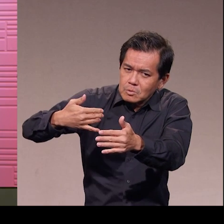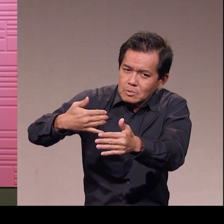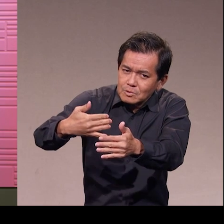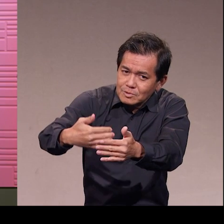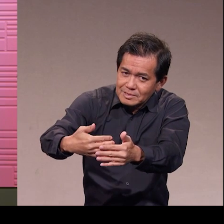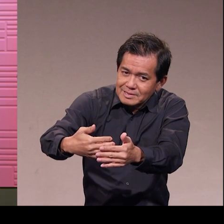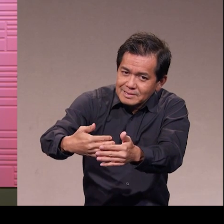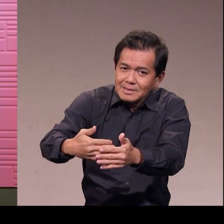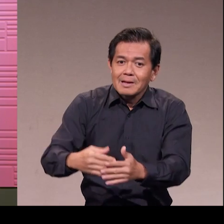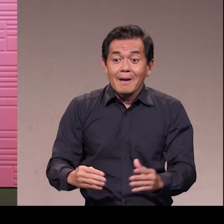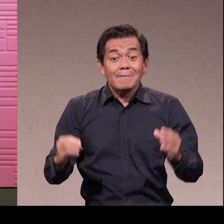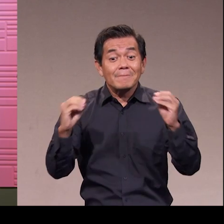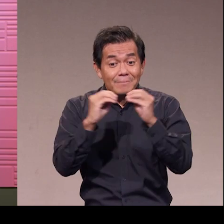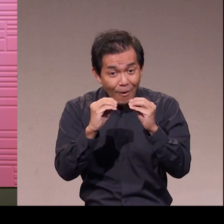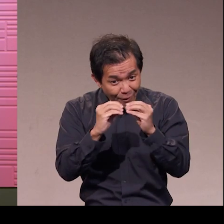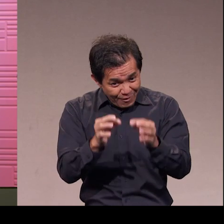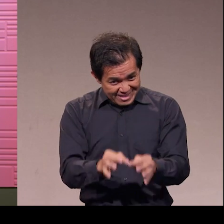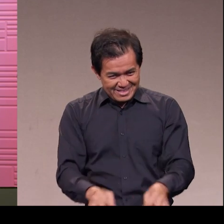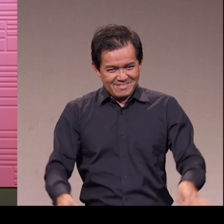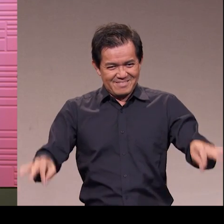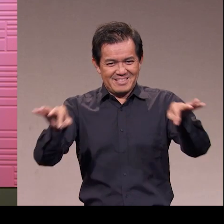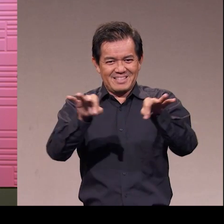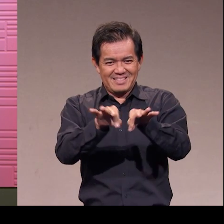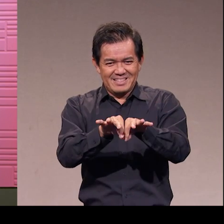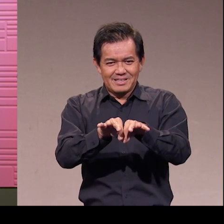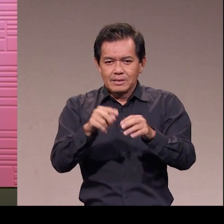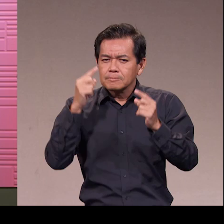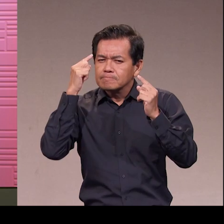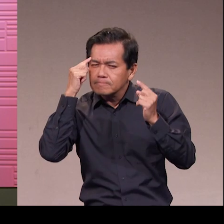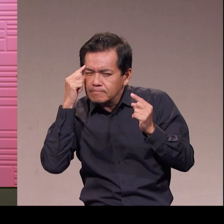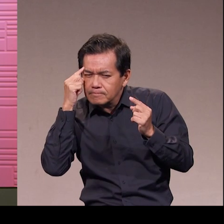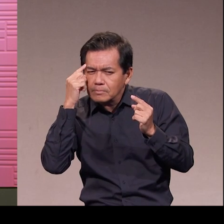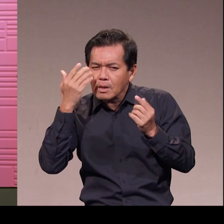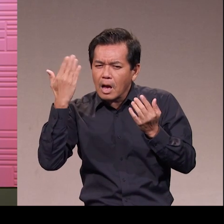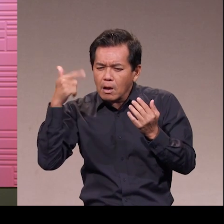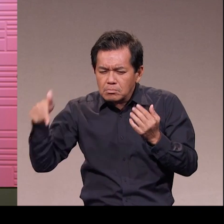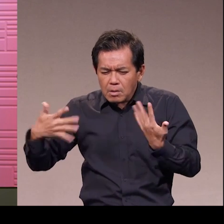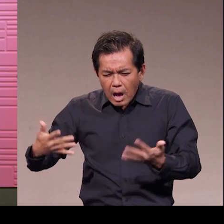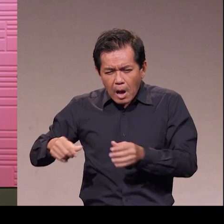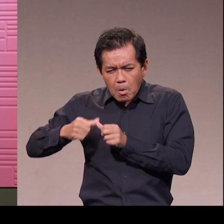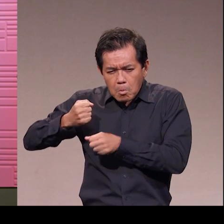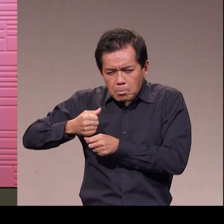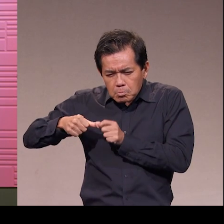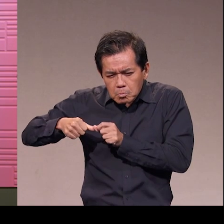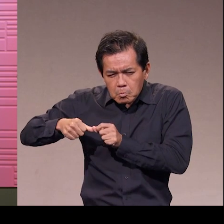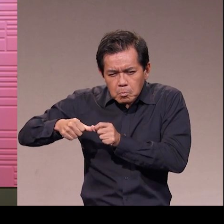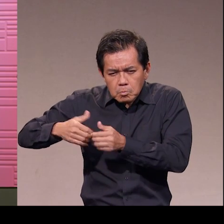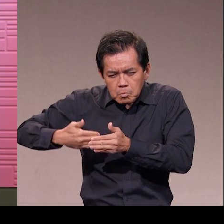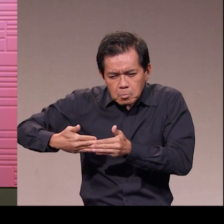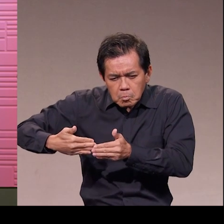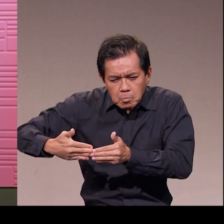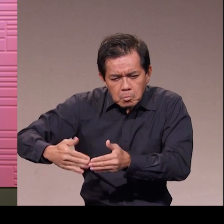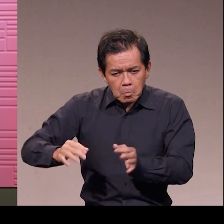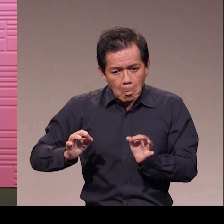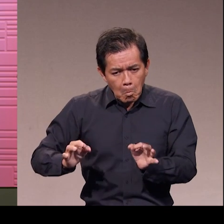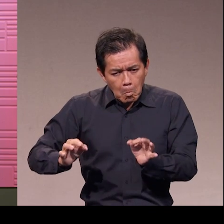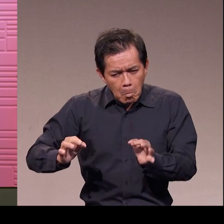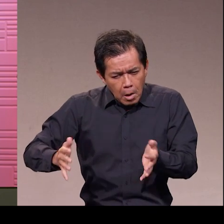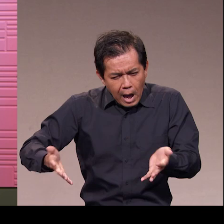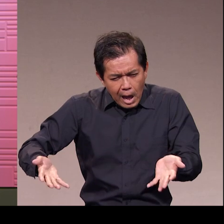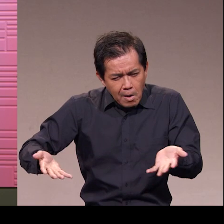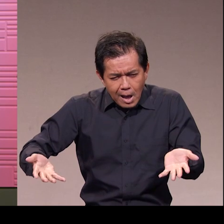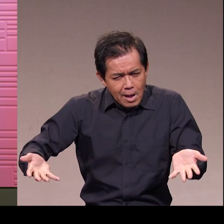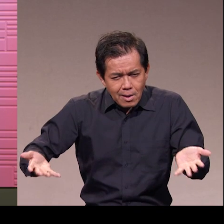More importantly, consider how we can maintain our success.